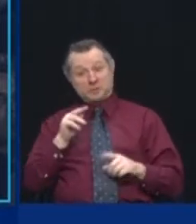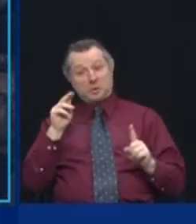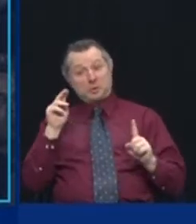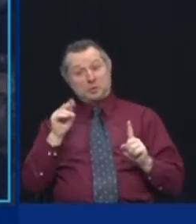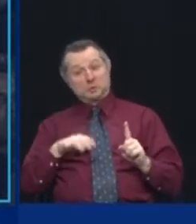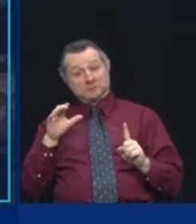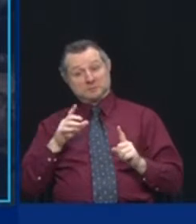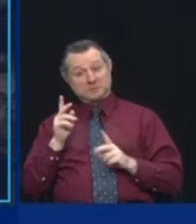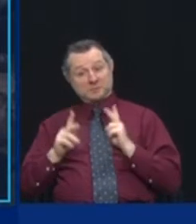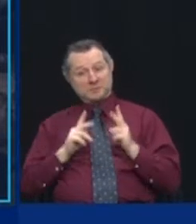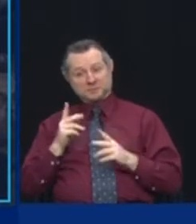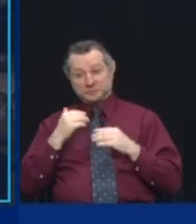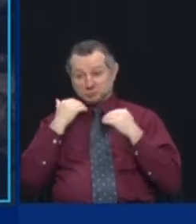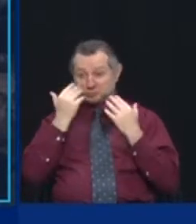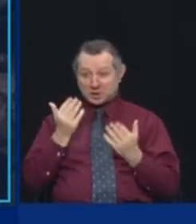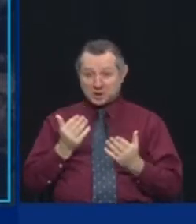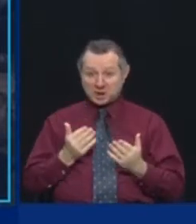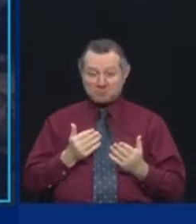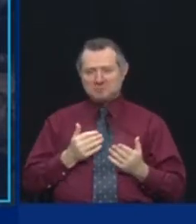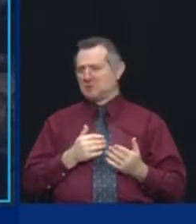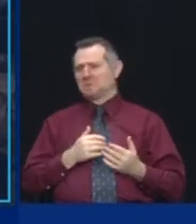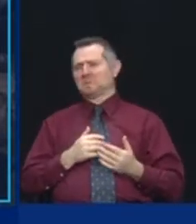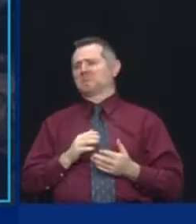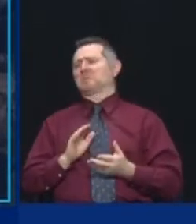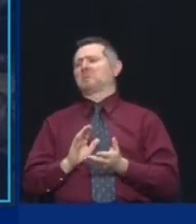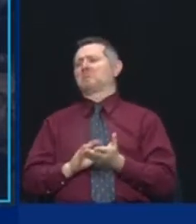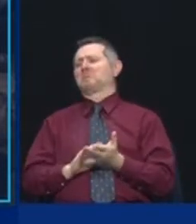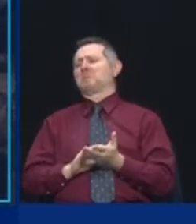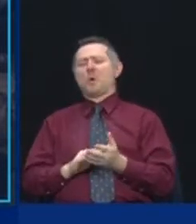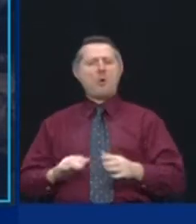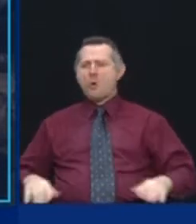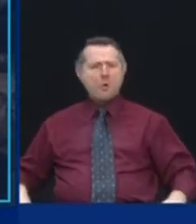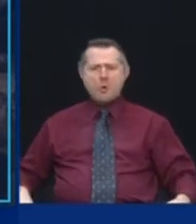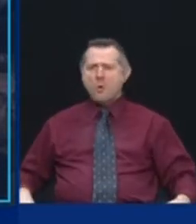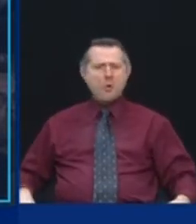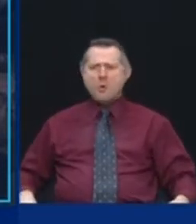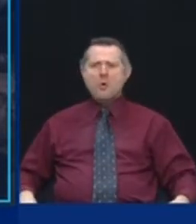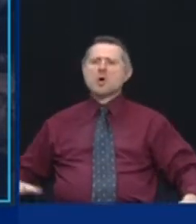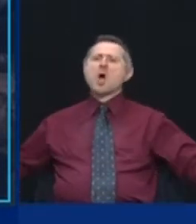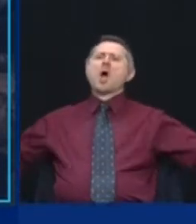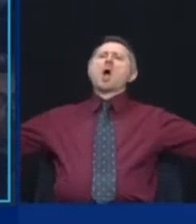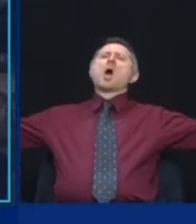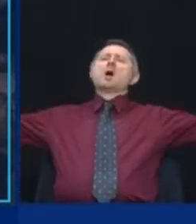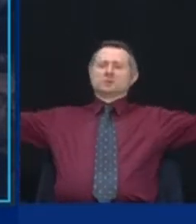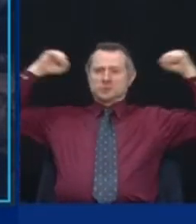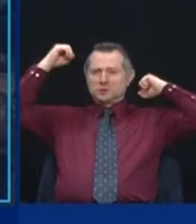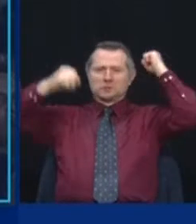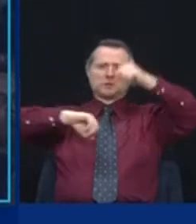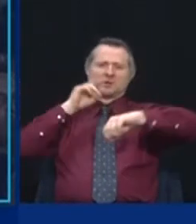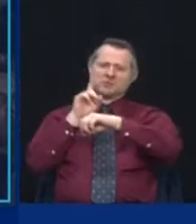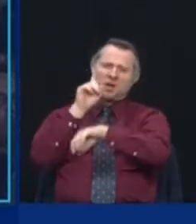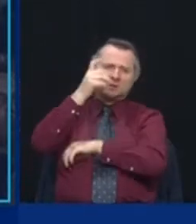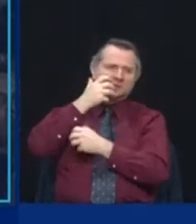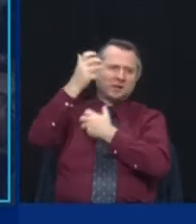ADRENALIN UP. ESPECIALLY A NEW YORK CROWD. BECAUSE NEW YORKERS ARE NOT A SHY CROWD. YOU KNOW, THEY DON'T SIT THERE AND CLAP POLITELY.